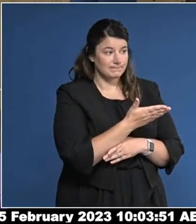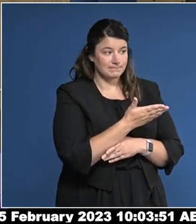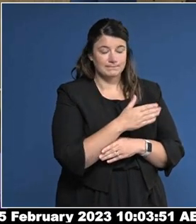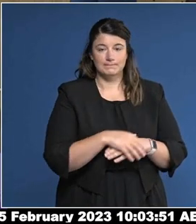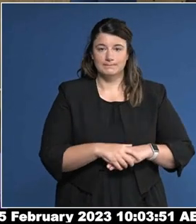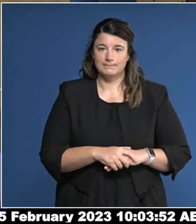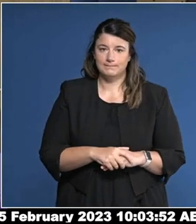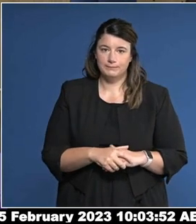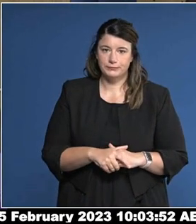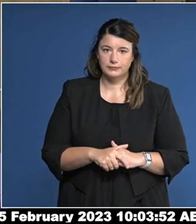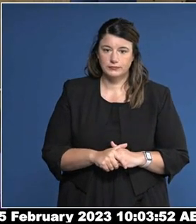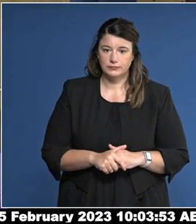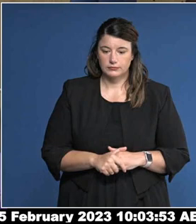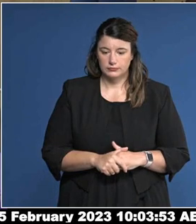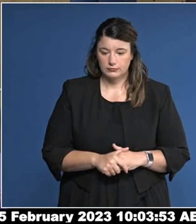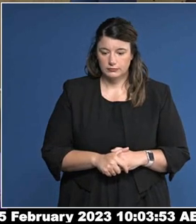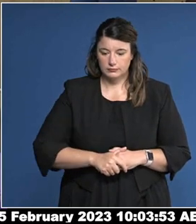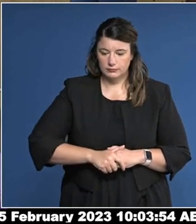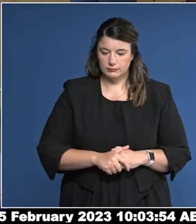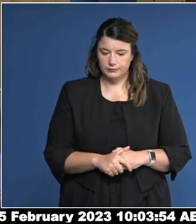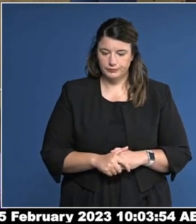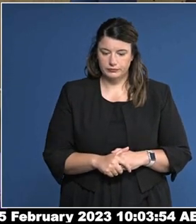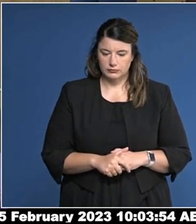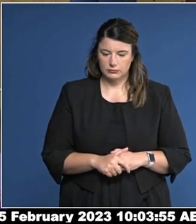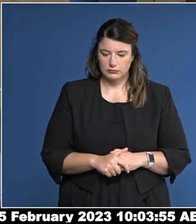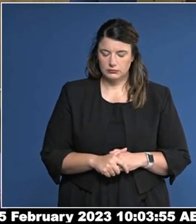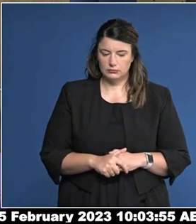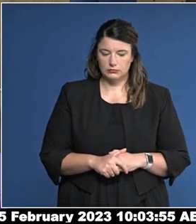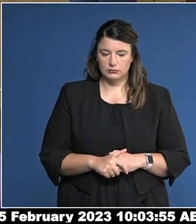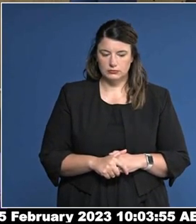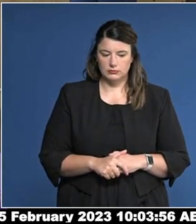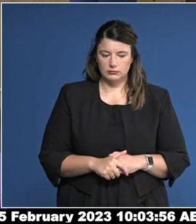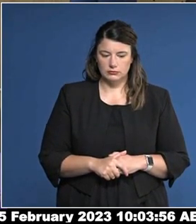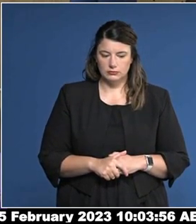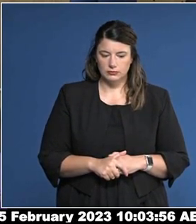As you will appreciate, the findings in the Commissioners' Report on Public